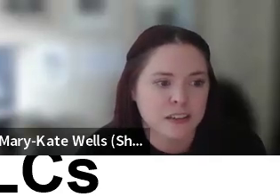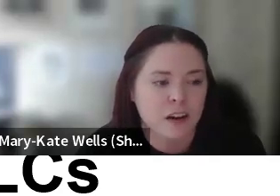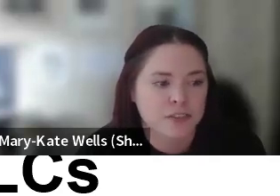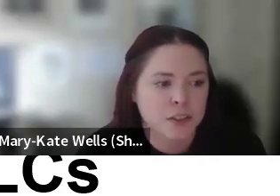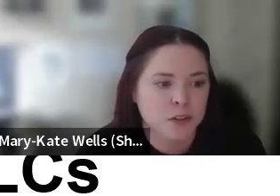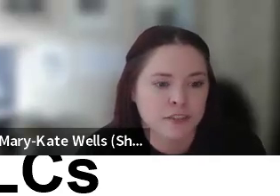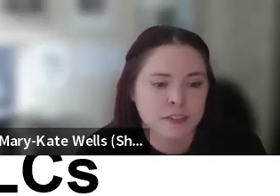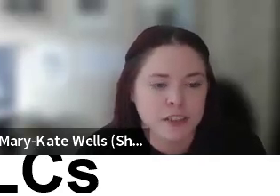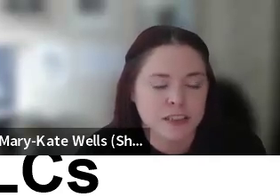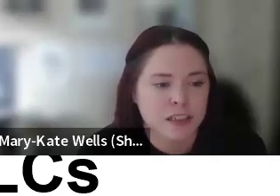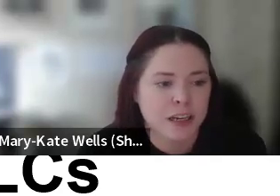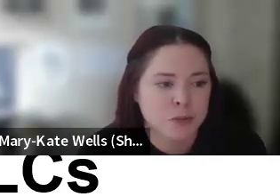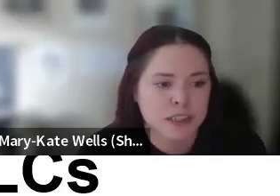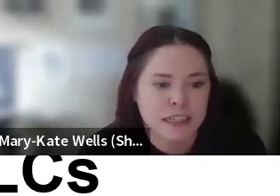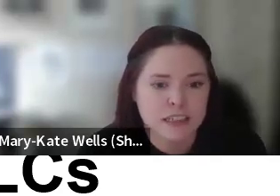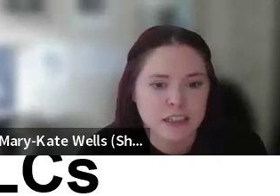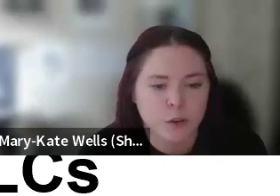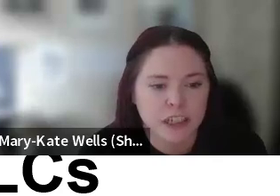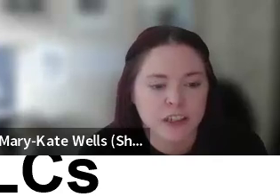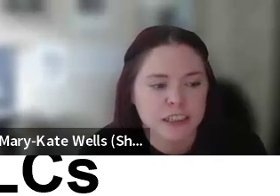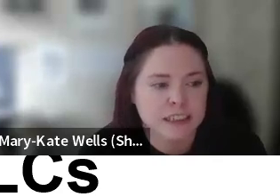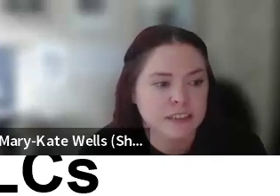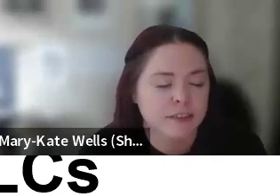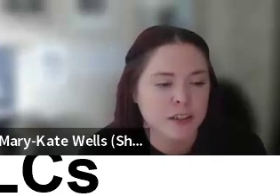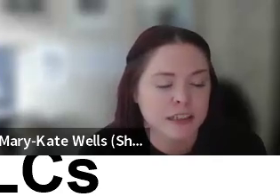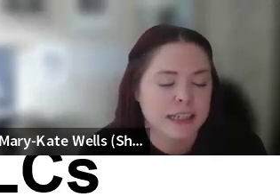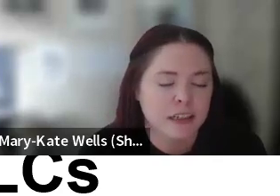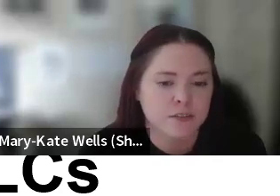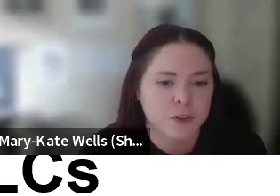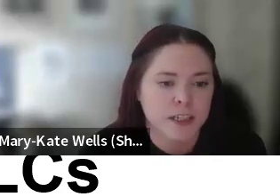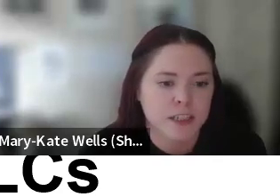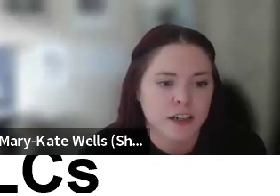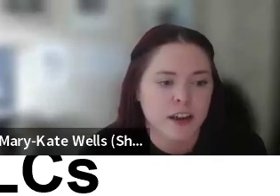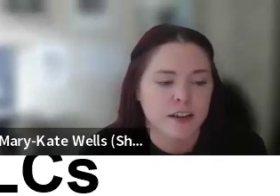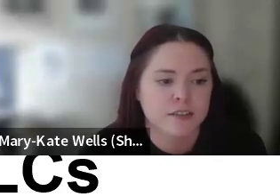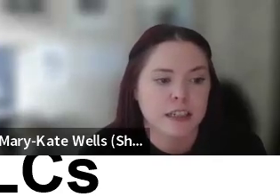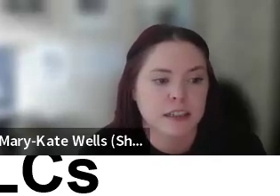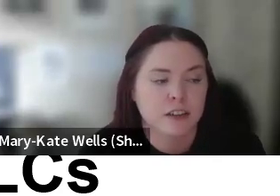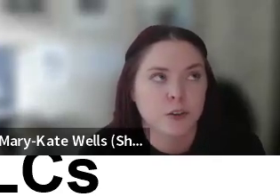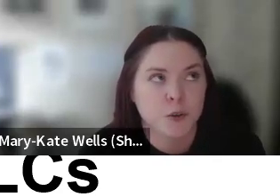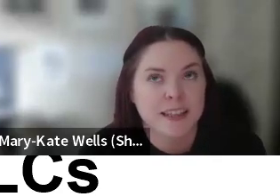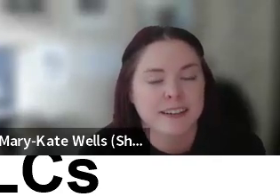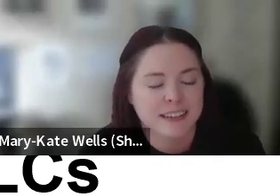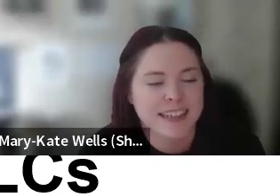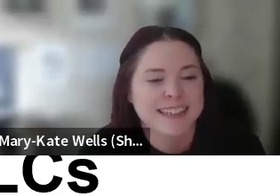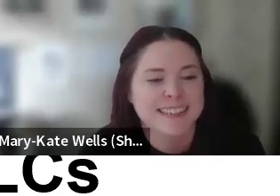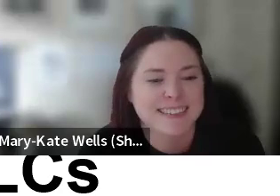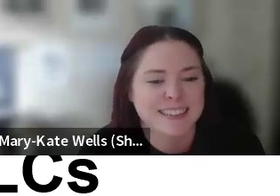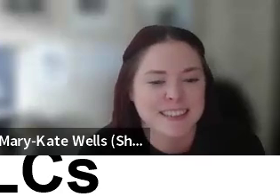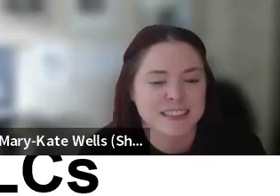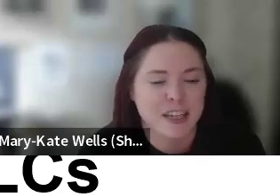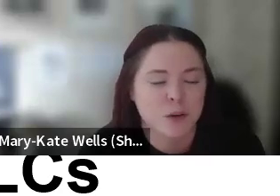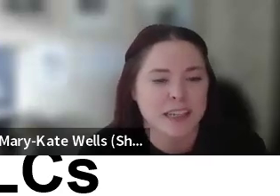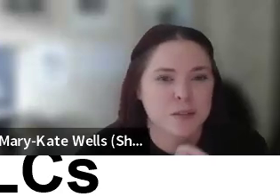hand it off to our first presenter, Gloria Garton, Executive Director of the North Carolina Statewide